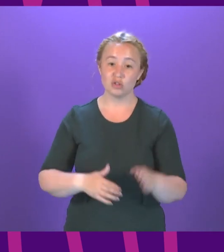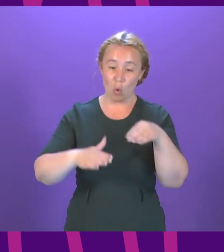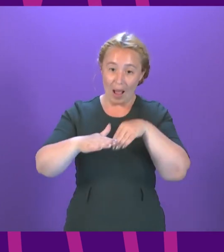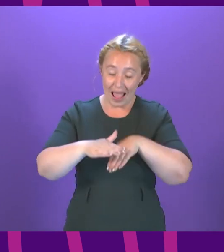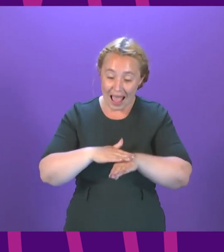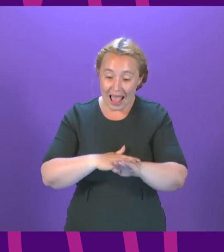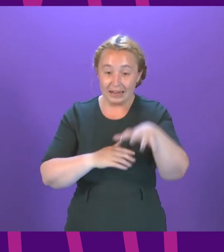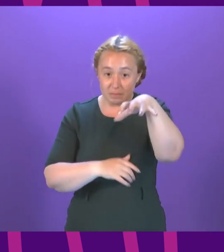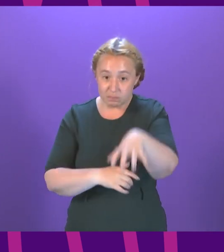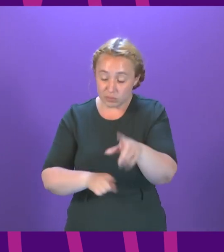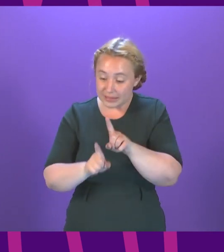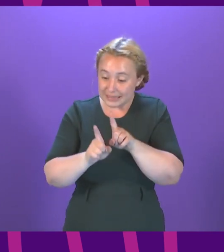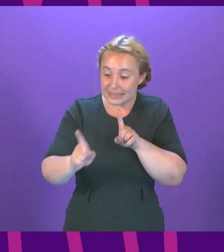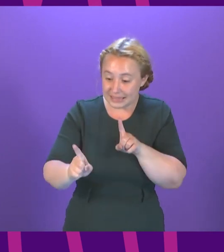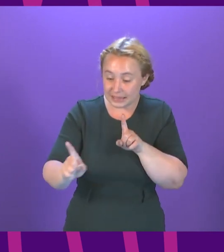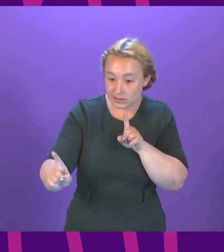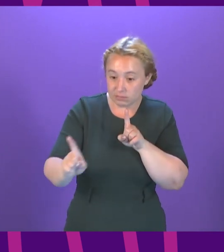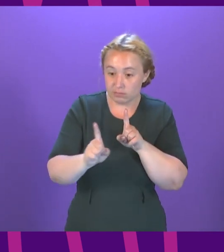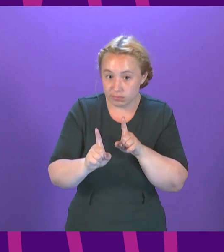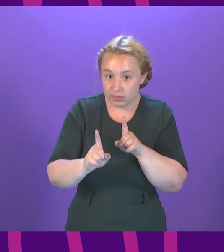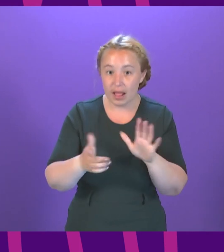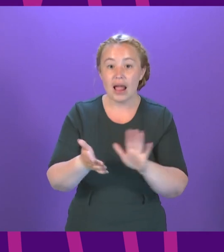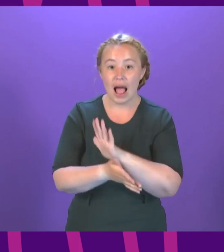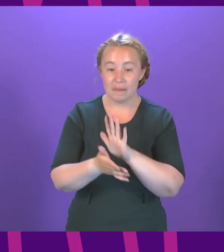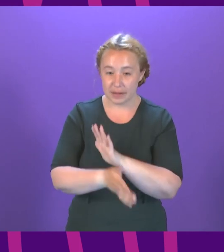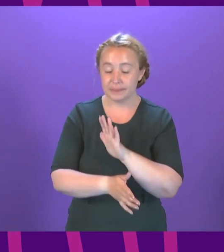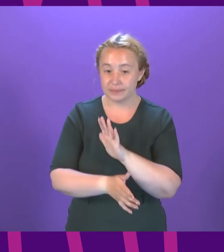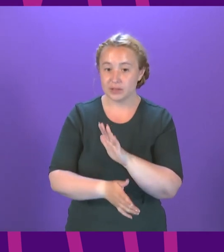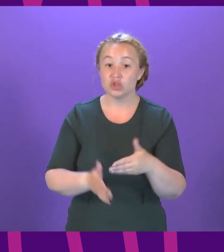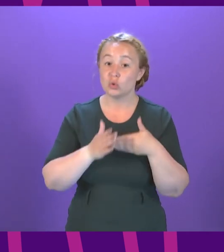distancing requirements, but will the First Minister confirm that it is now permissible for